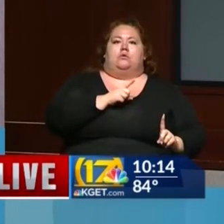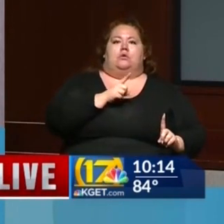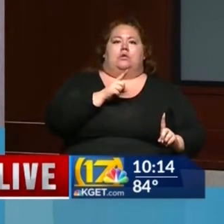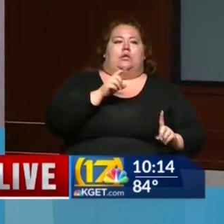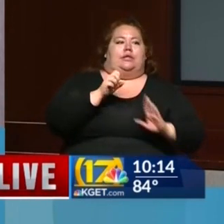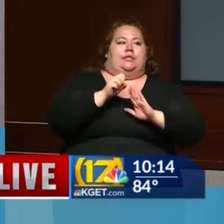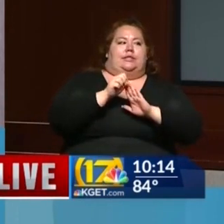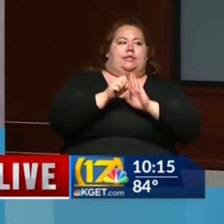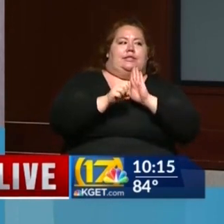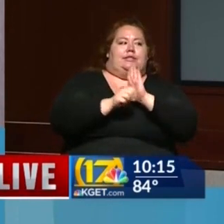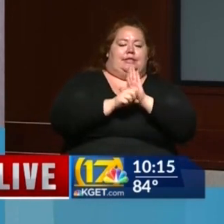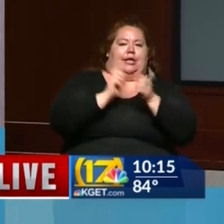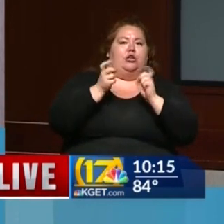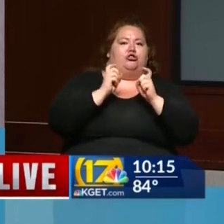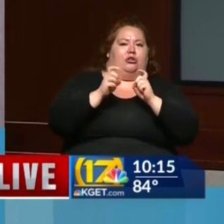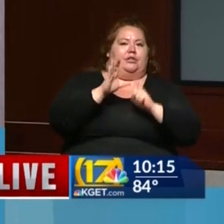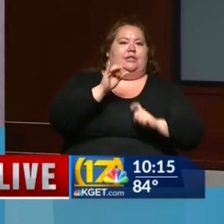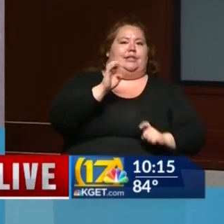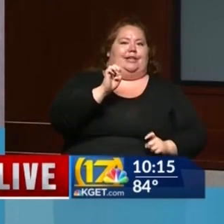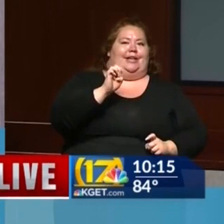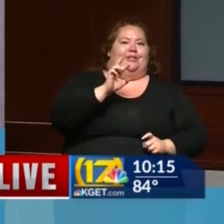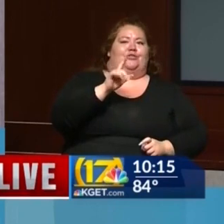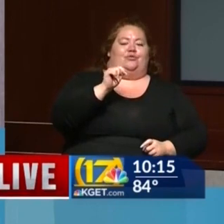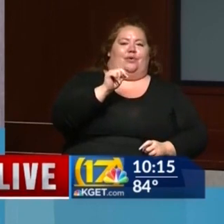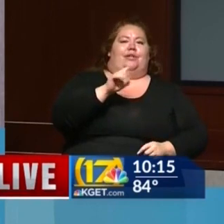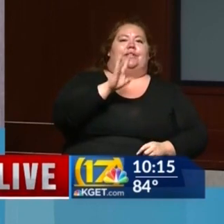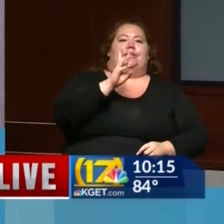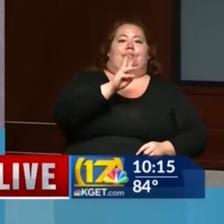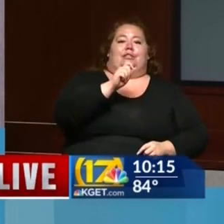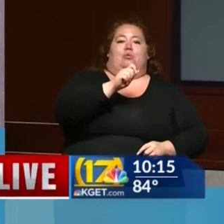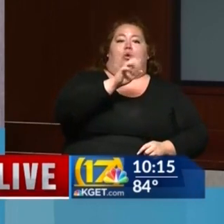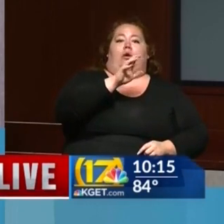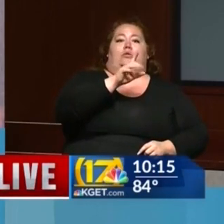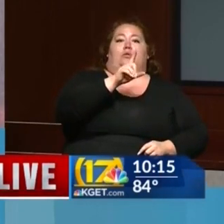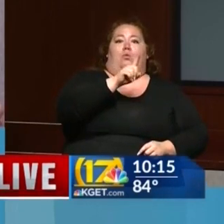TODAY CURRAN COUNTY HAS A CASE